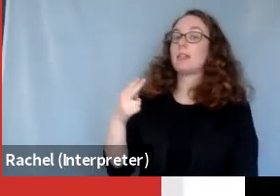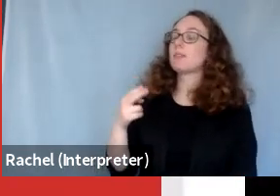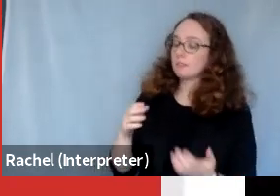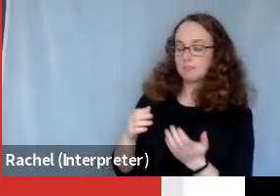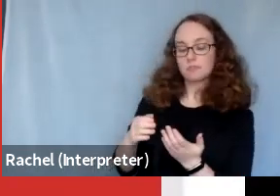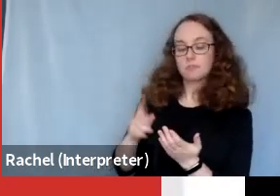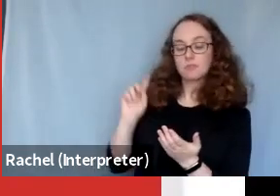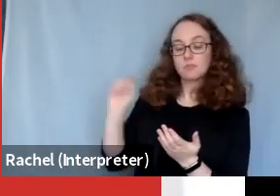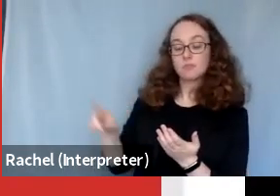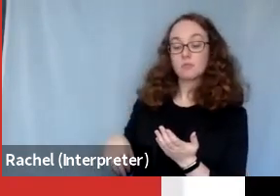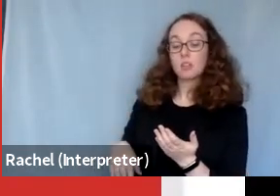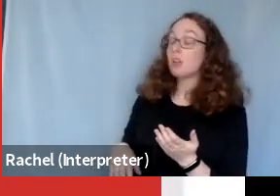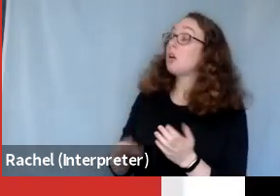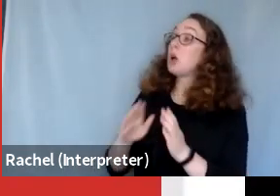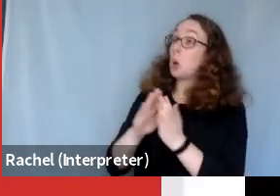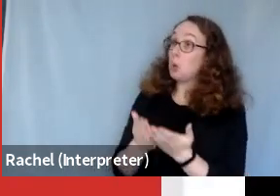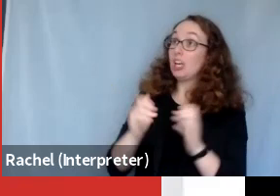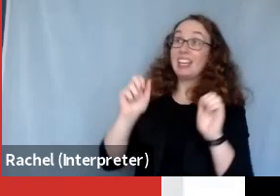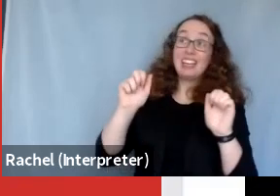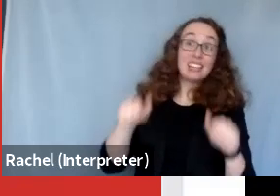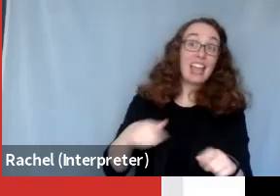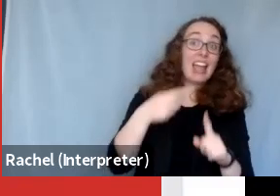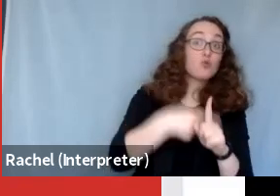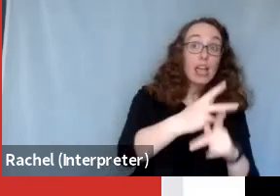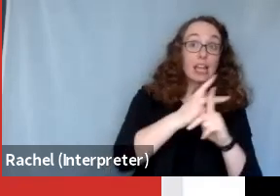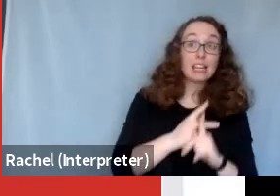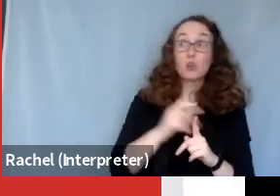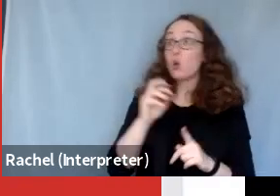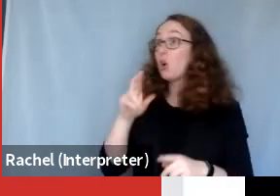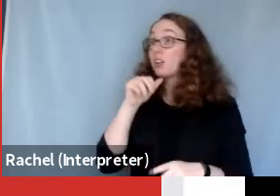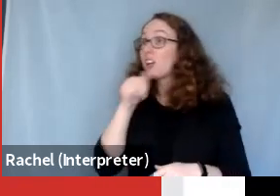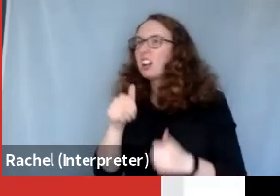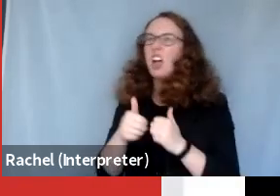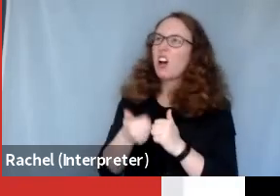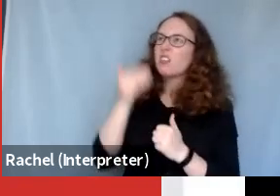rented or not? It would be either come in person or